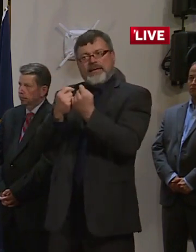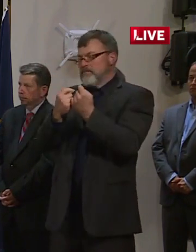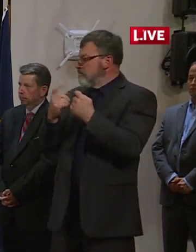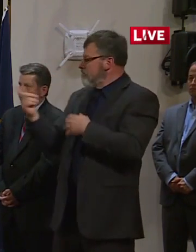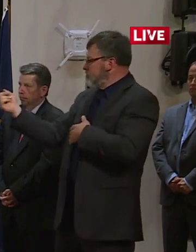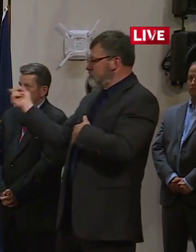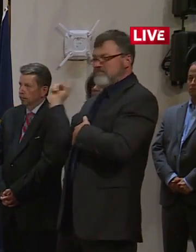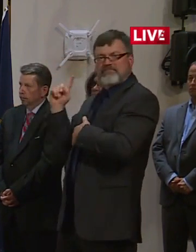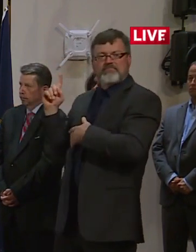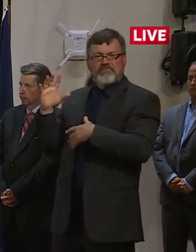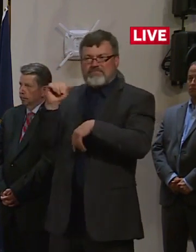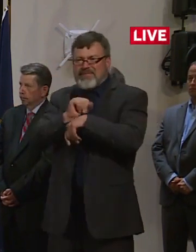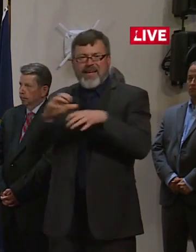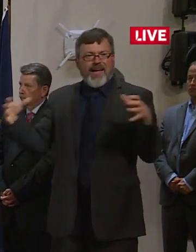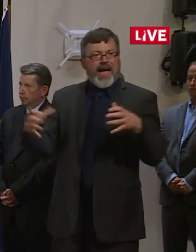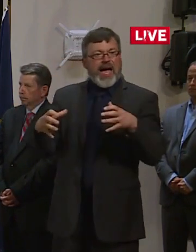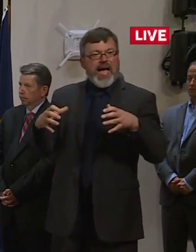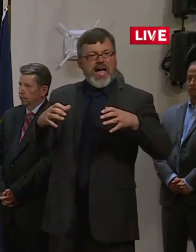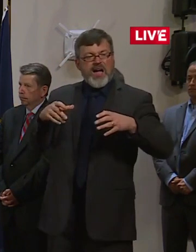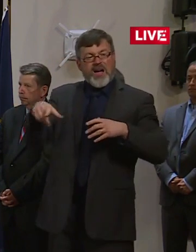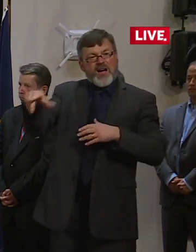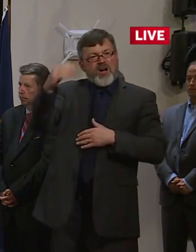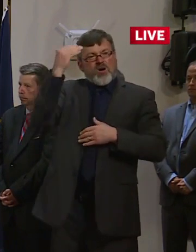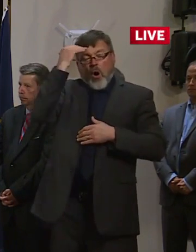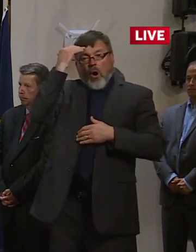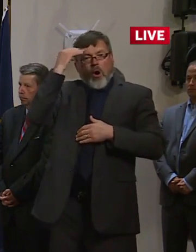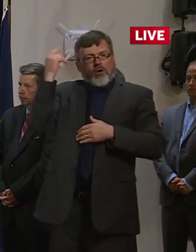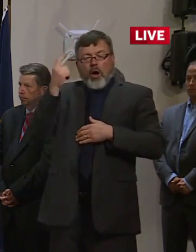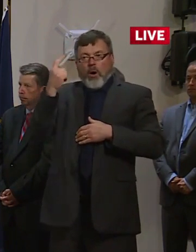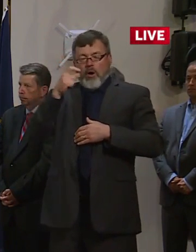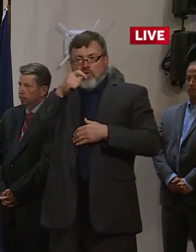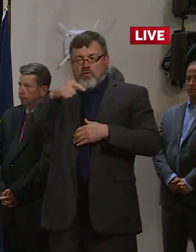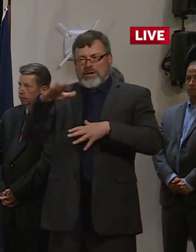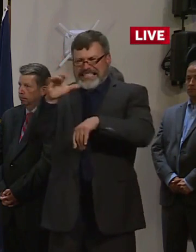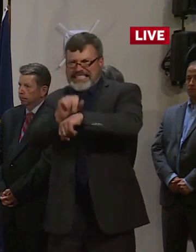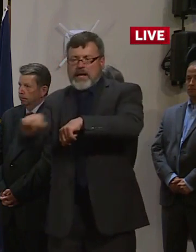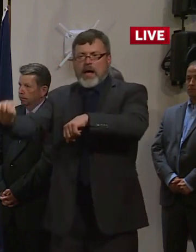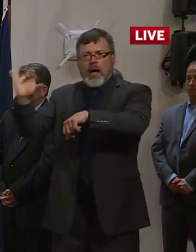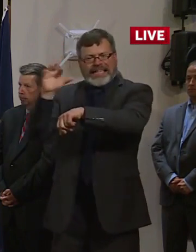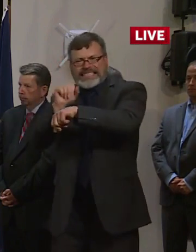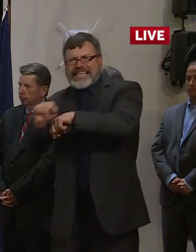VERMONT’S SUCSSCE HAS BEEN A EACH ONE OF US KNOWS PEOPLE WHO